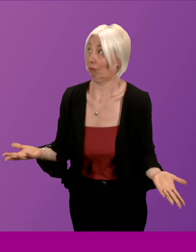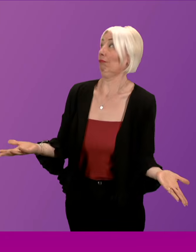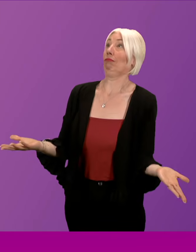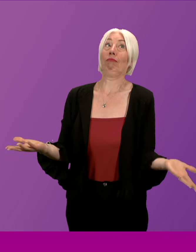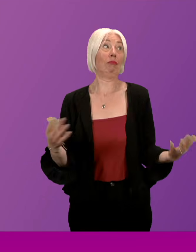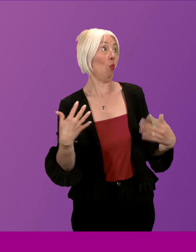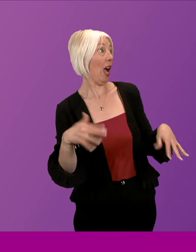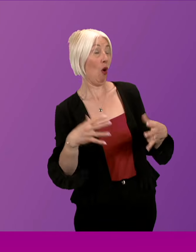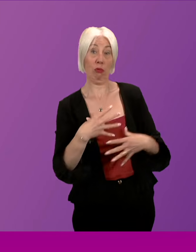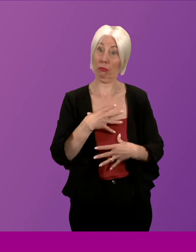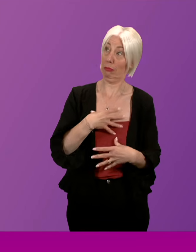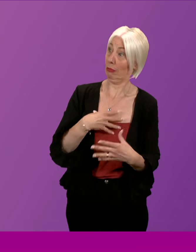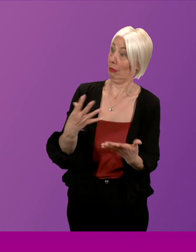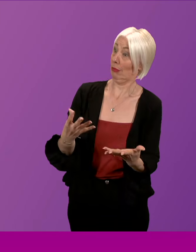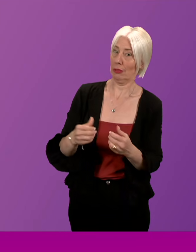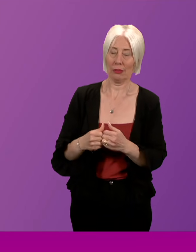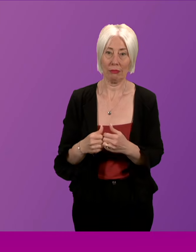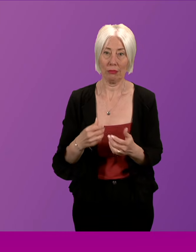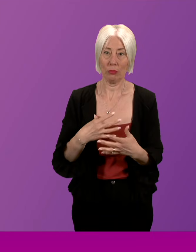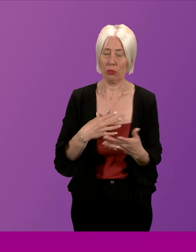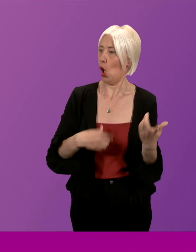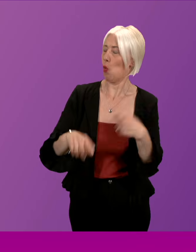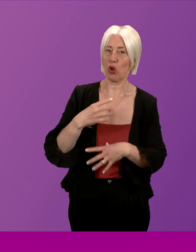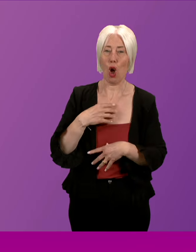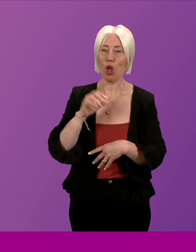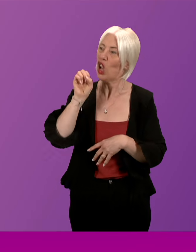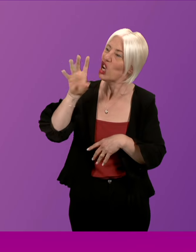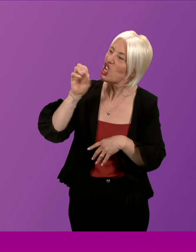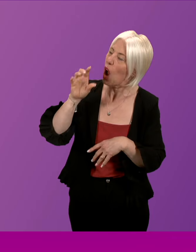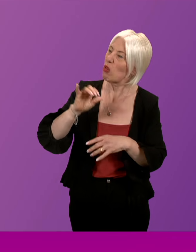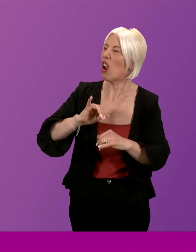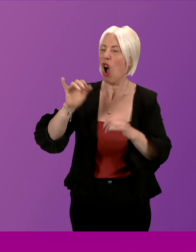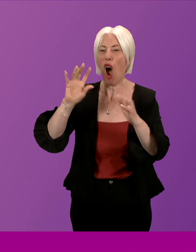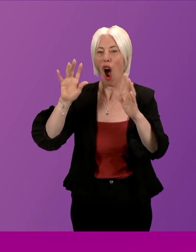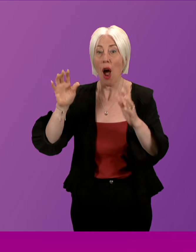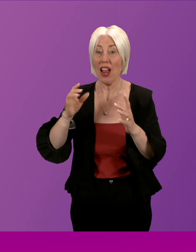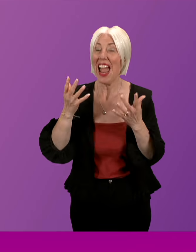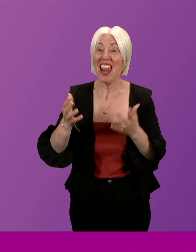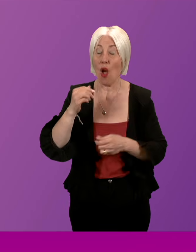Oh, oh—they are all shouting and bawling. They have all come to life at the last minute,